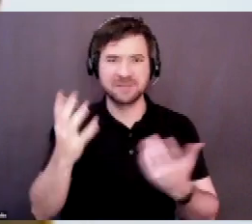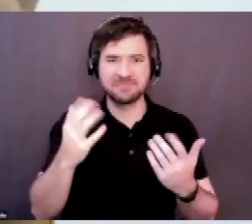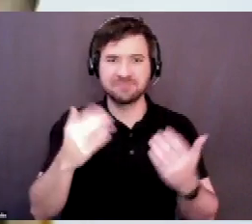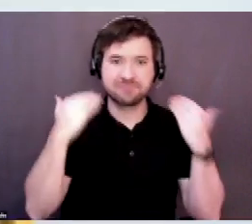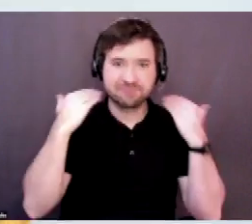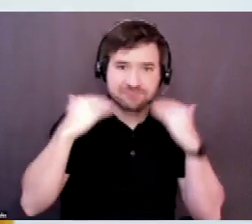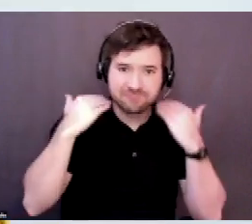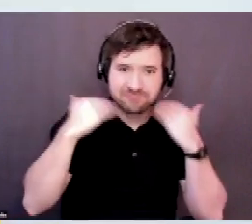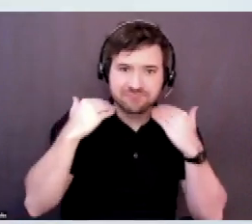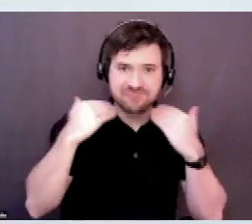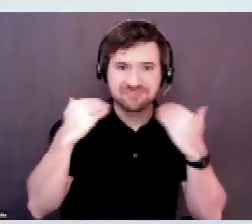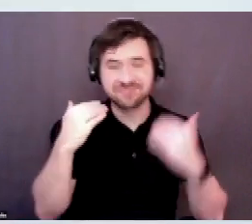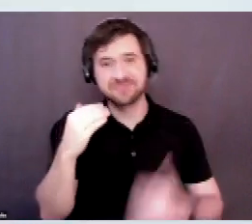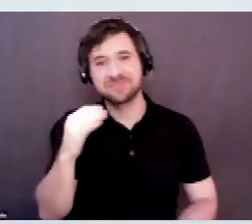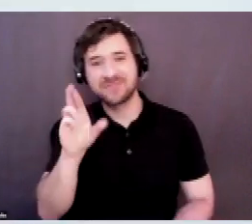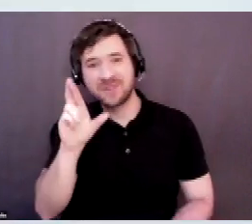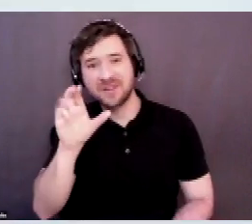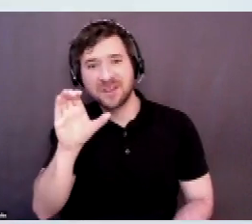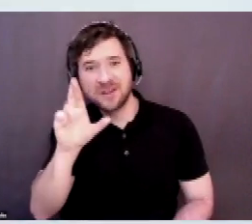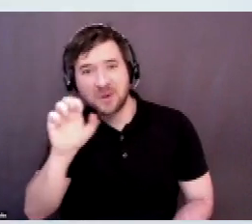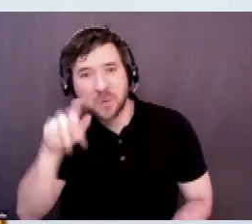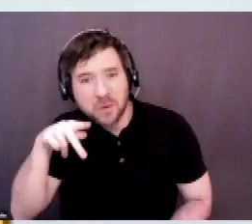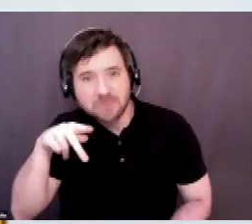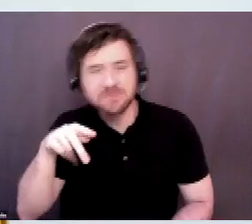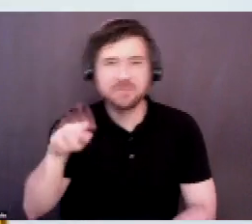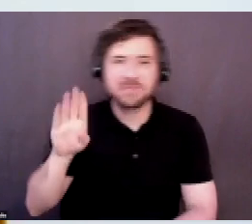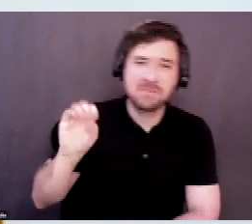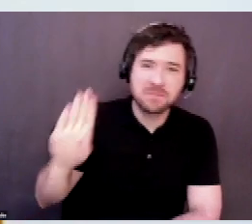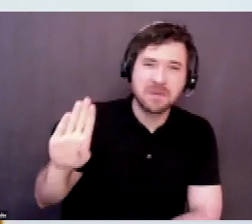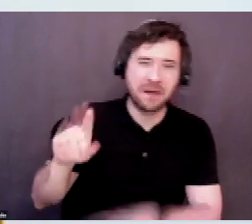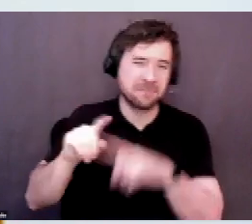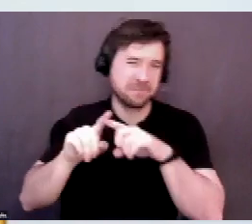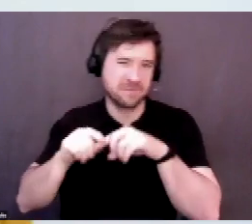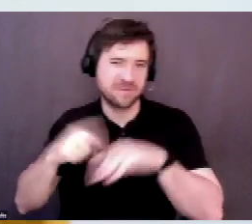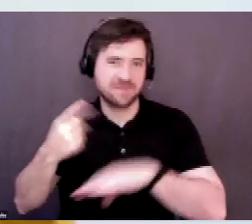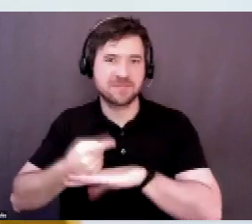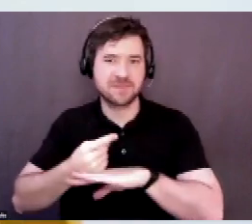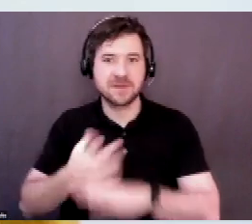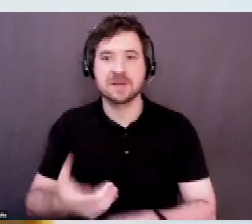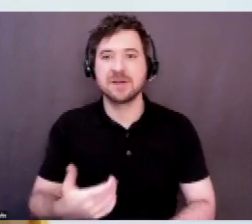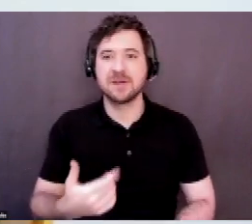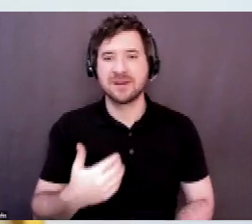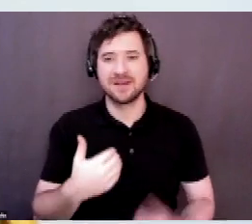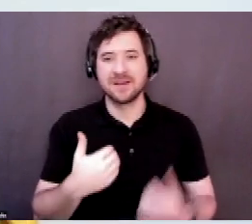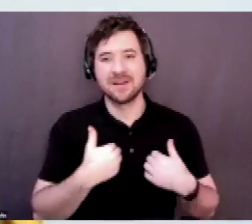however the hair want to fall on any particular day, I'm wearing a black top with